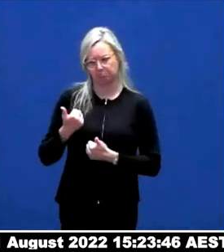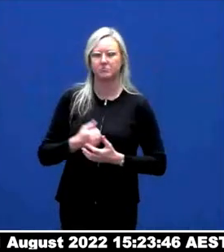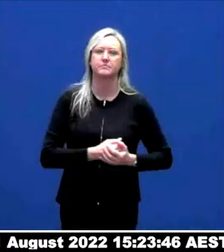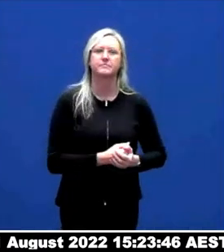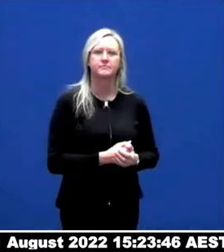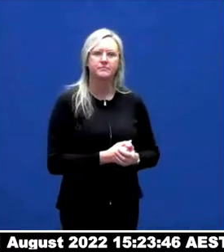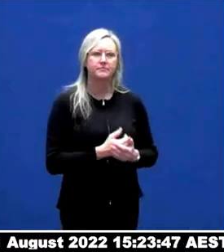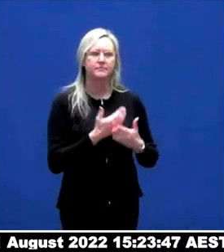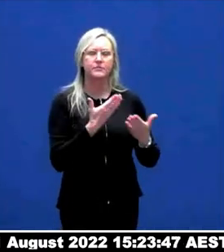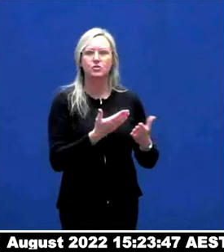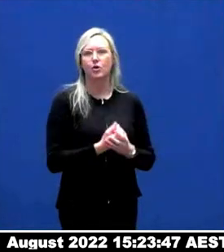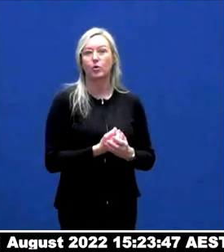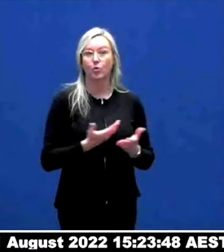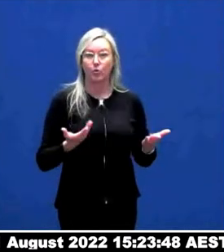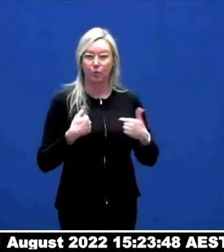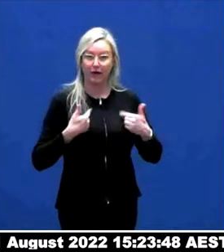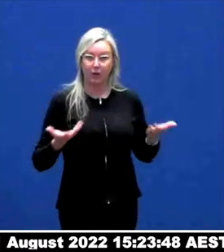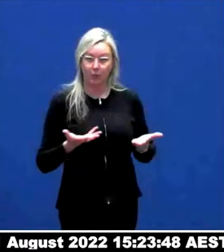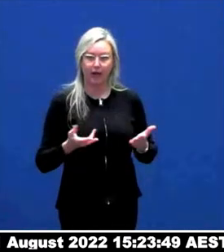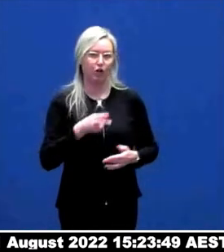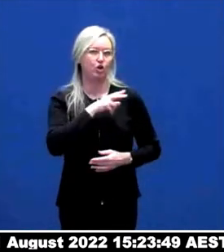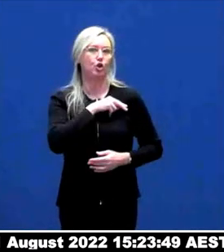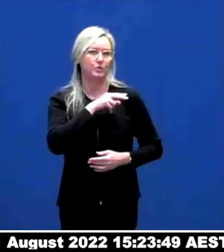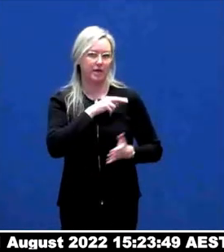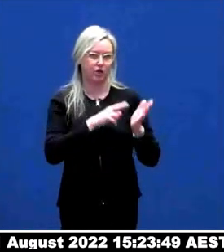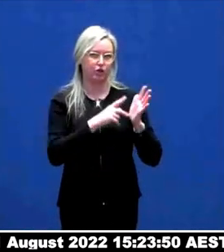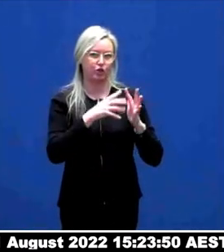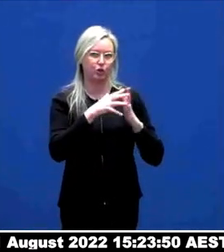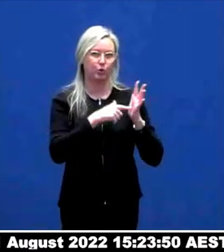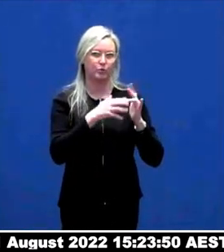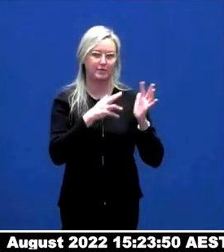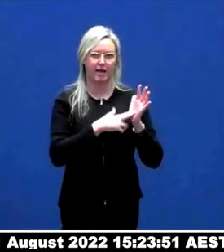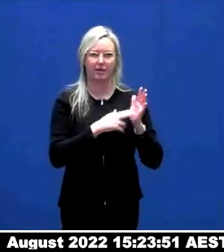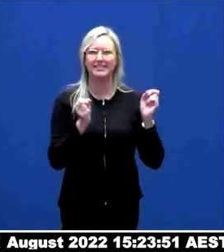'DAVE': Yes. MS EASTMAN: 'Dave' we're down in Newtown and we're in the Inner West of Sydney, and this is an area you know pretty well.